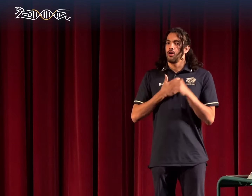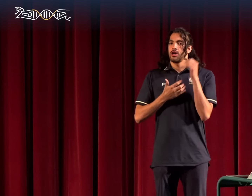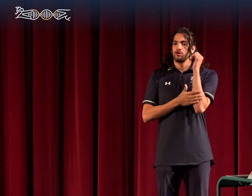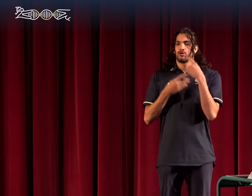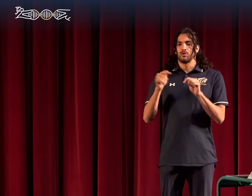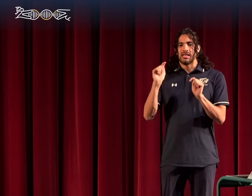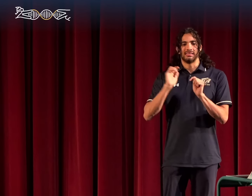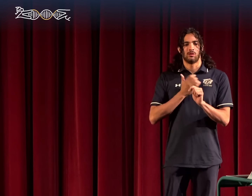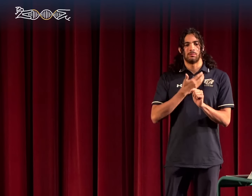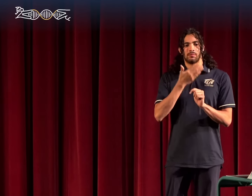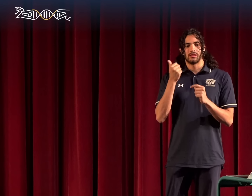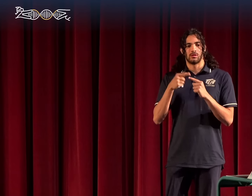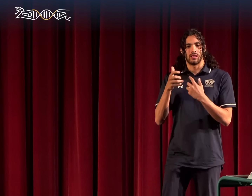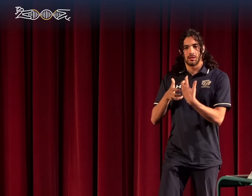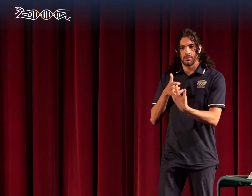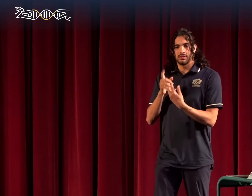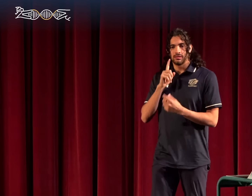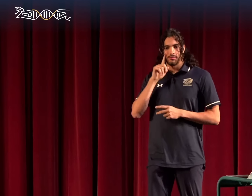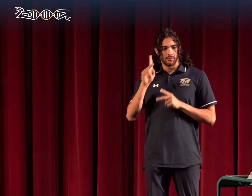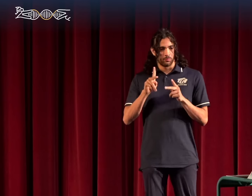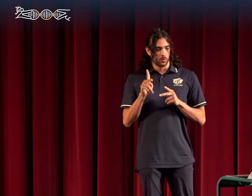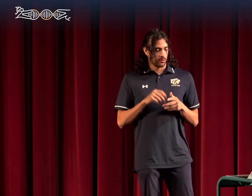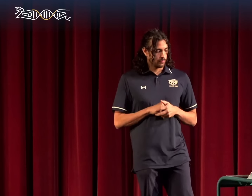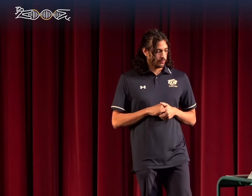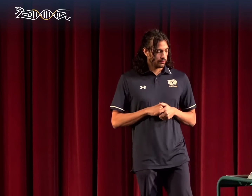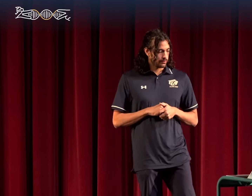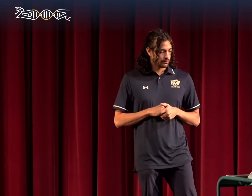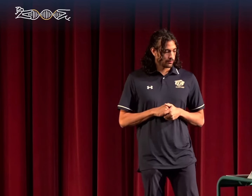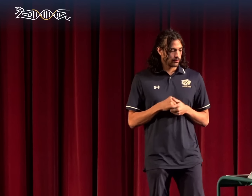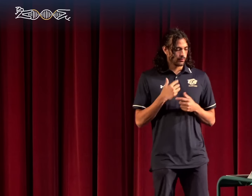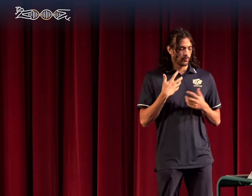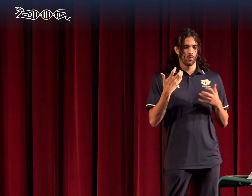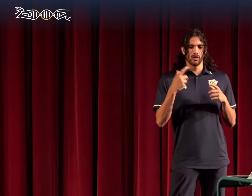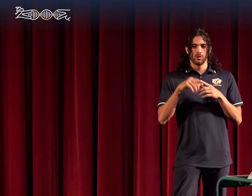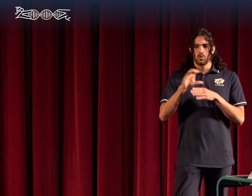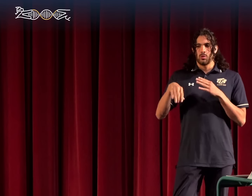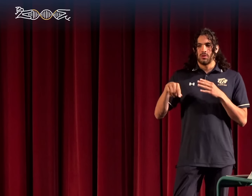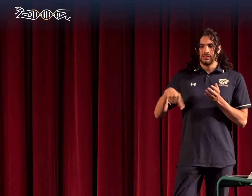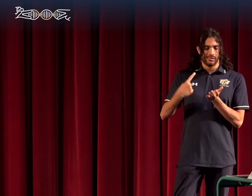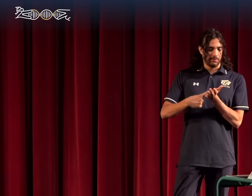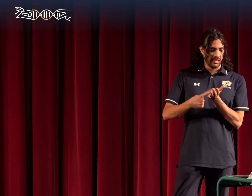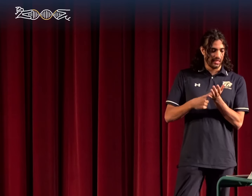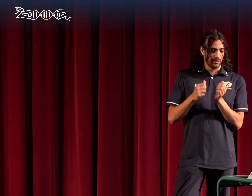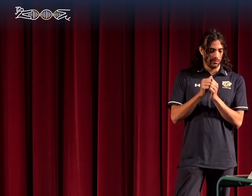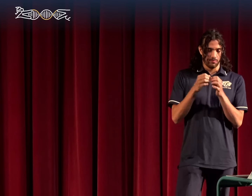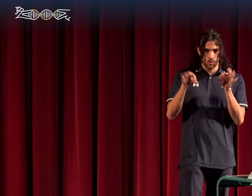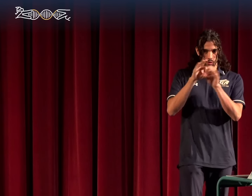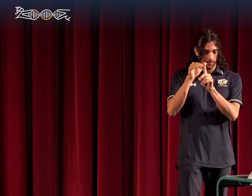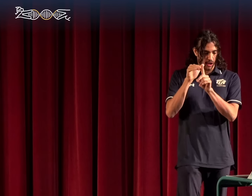by hearing people and by society that our society cannot accommodate Deaf people.